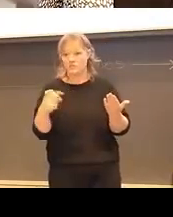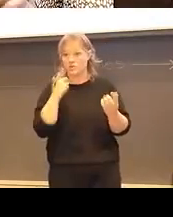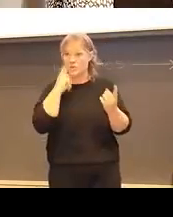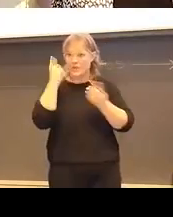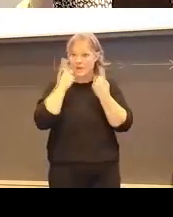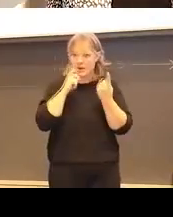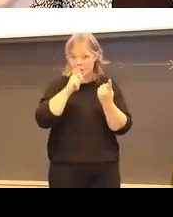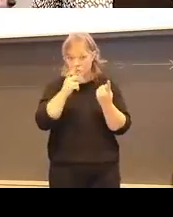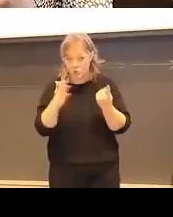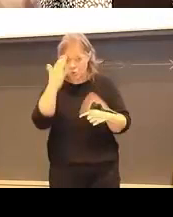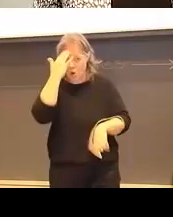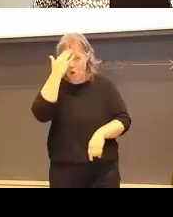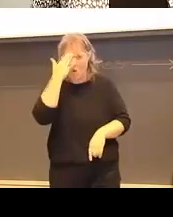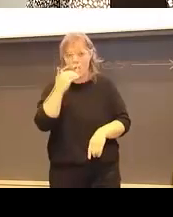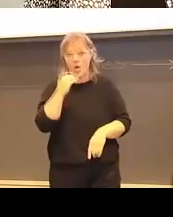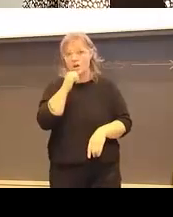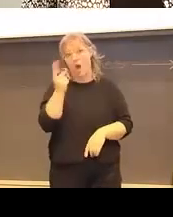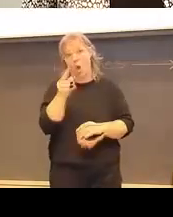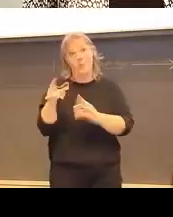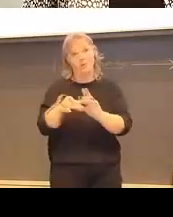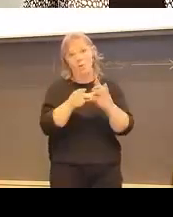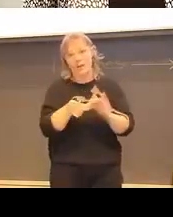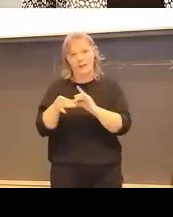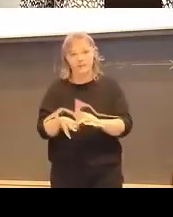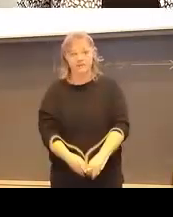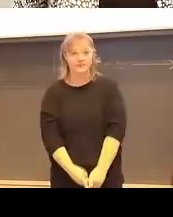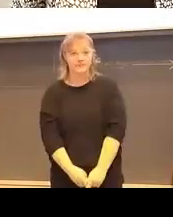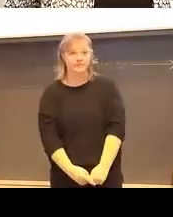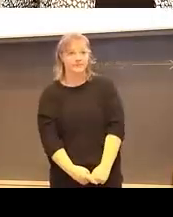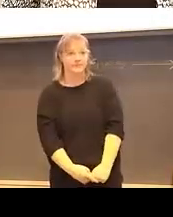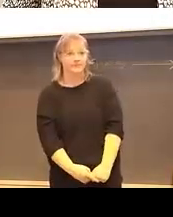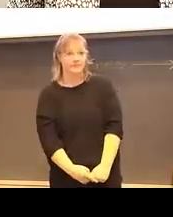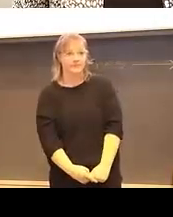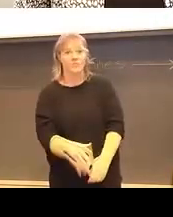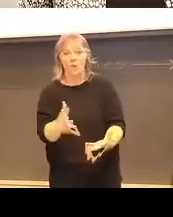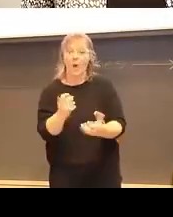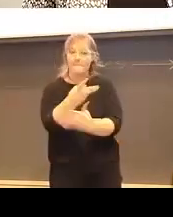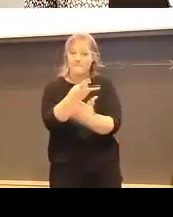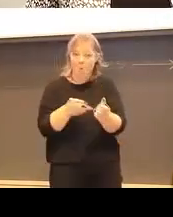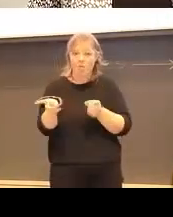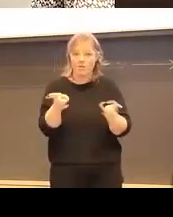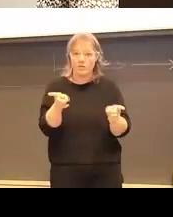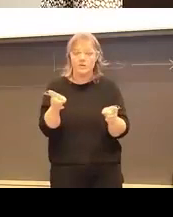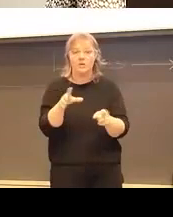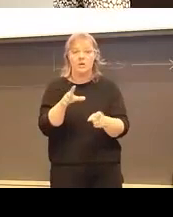I'm sure you know they aren't always correlated um we wanted both and added to it seven items